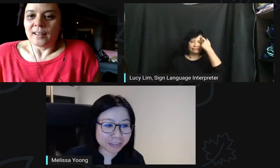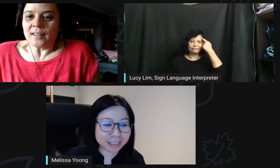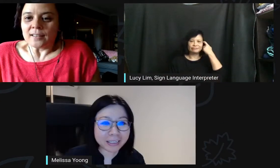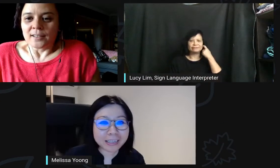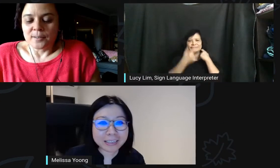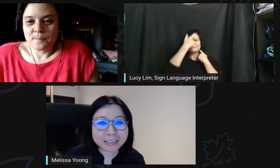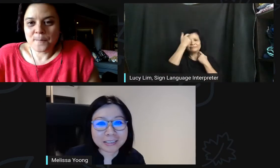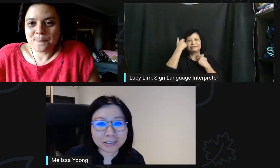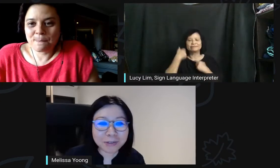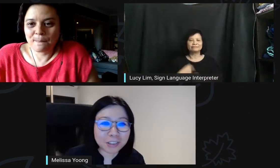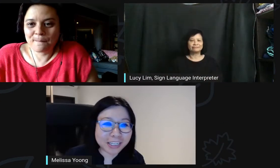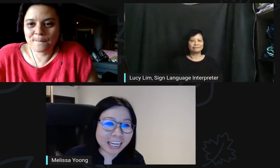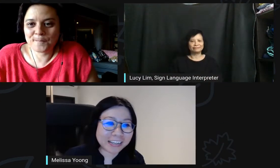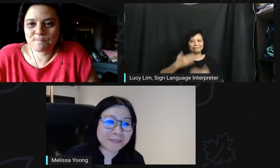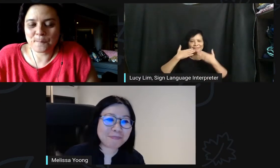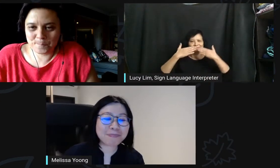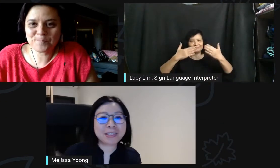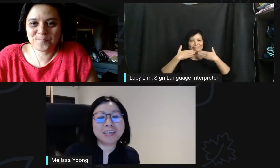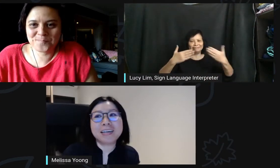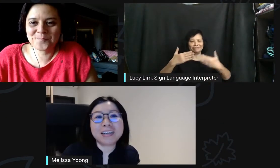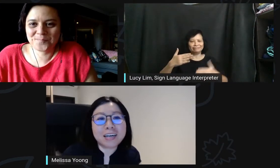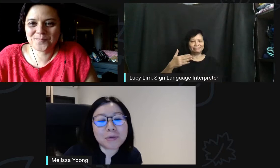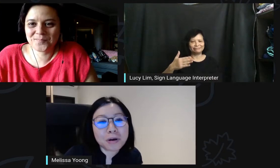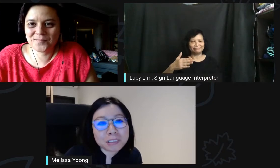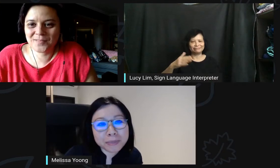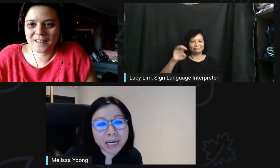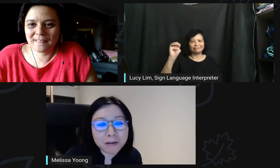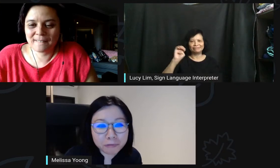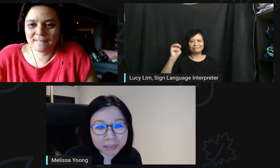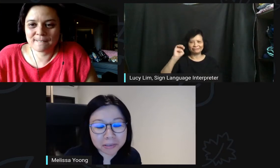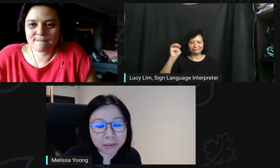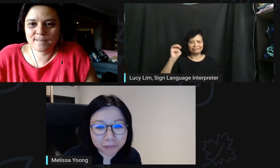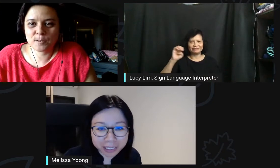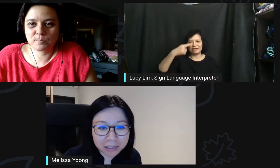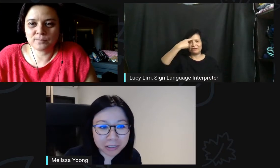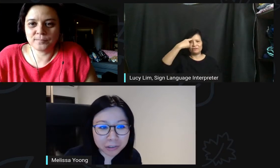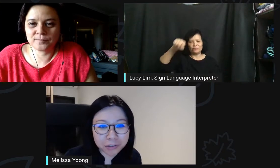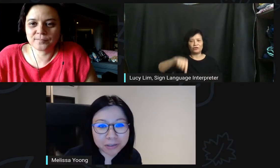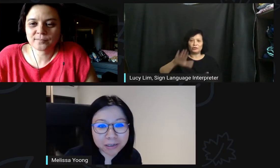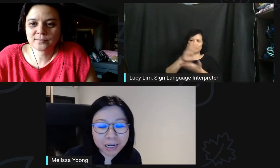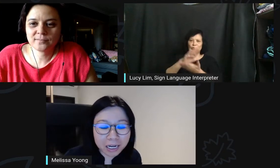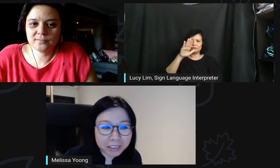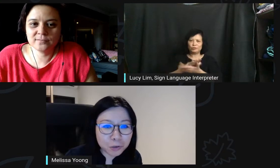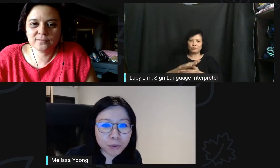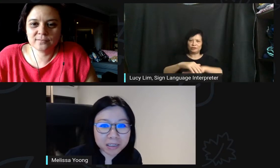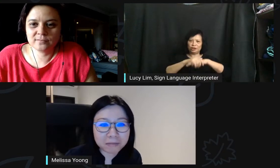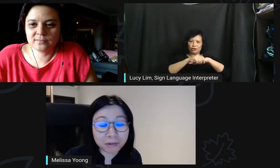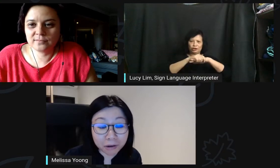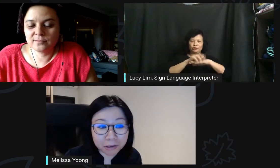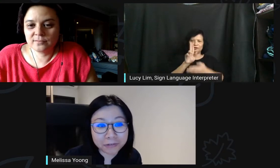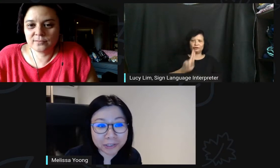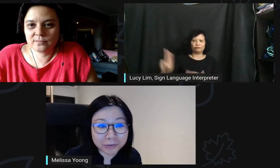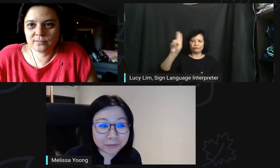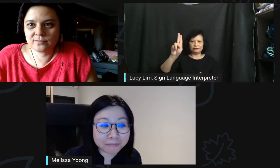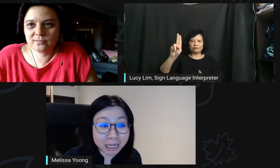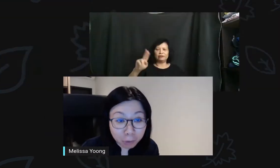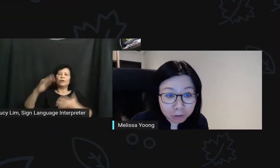Thanks so much, Ellaine. On behalf of the school of English, I like to welcome all of you,